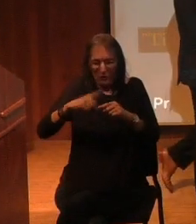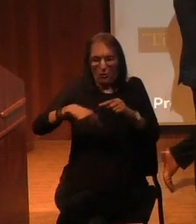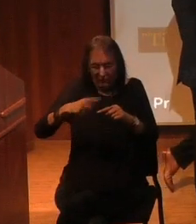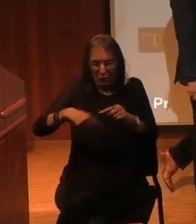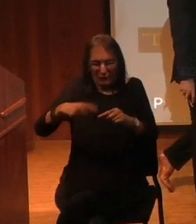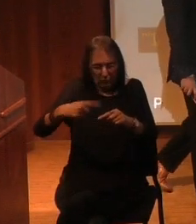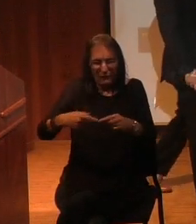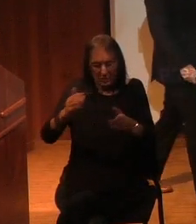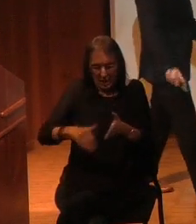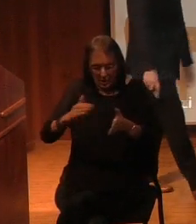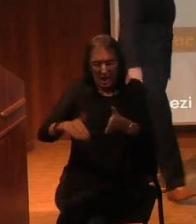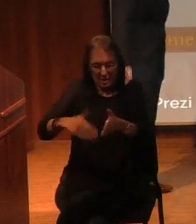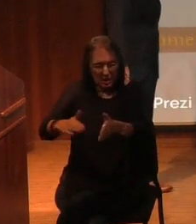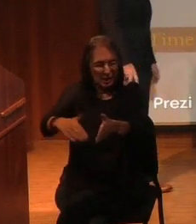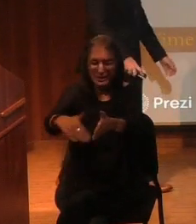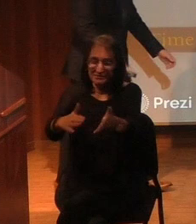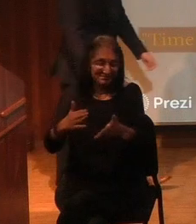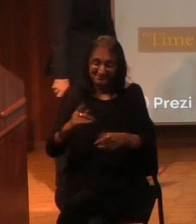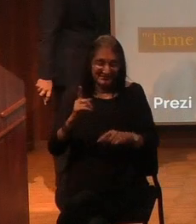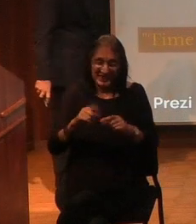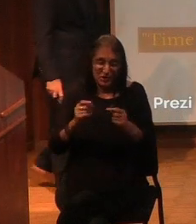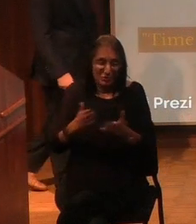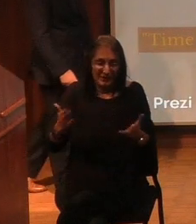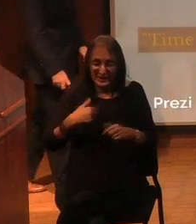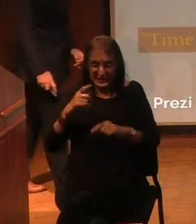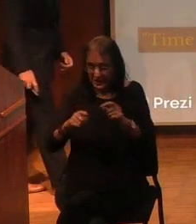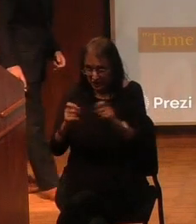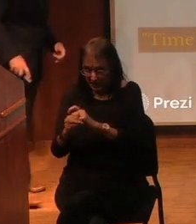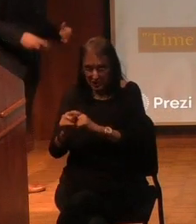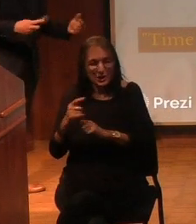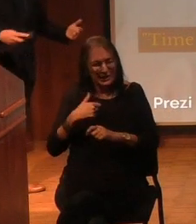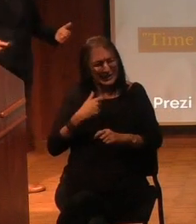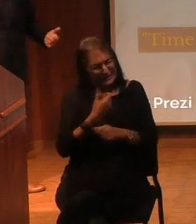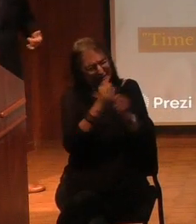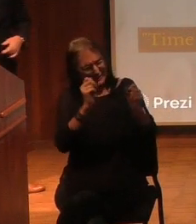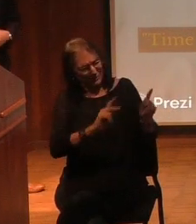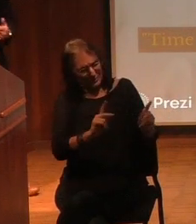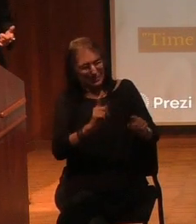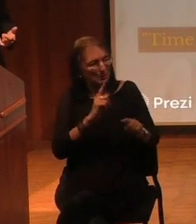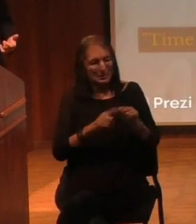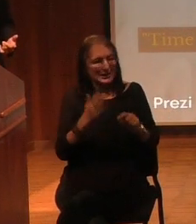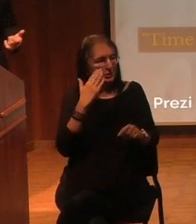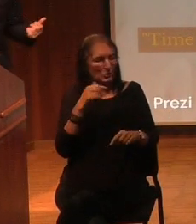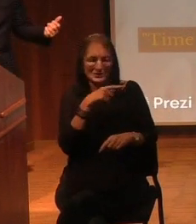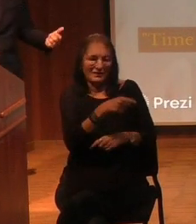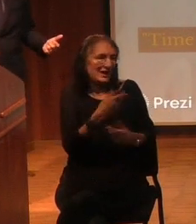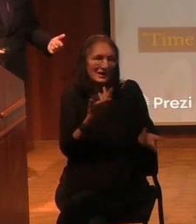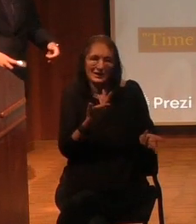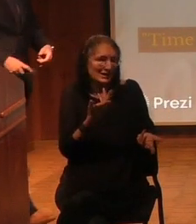and how the experiences of the people that he saves will continue to happen, and that kind of consumes him.